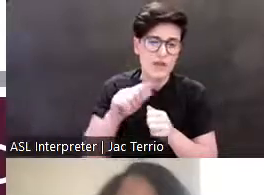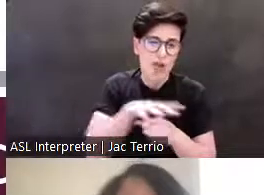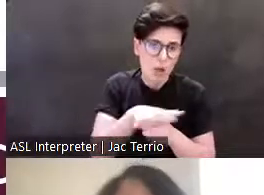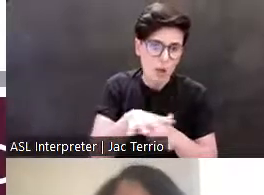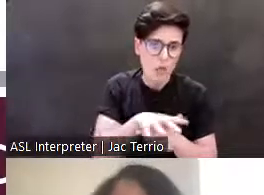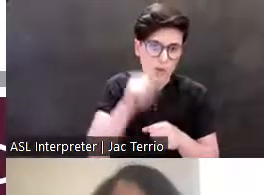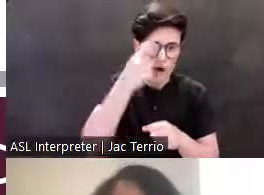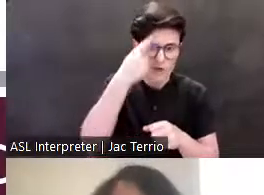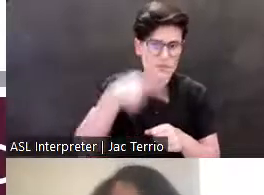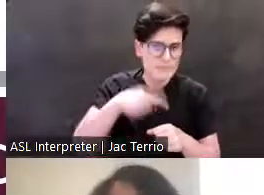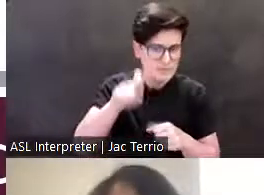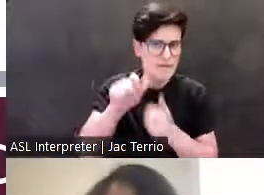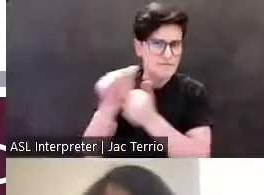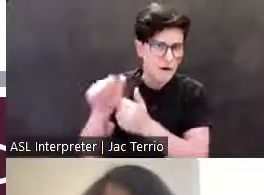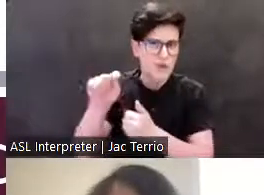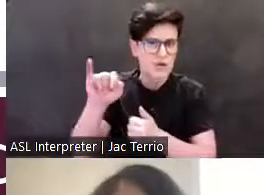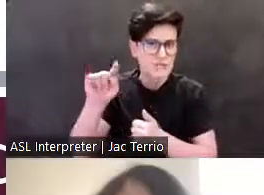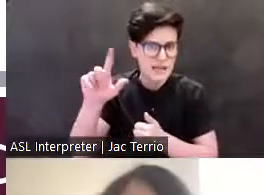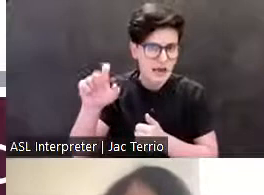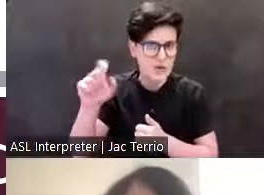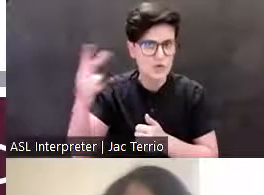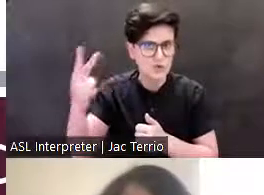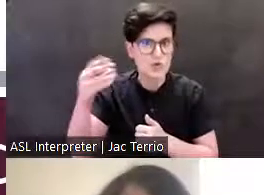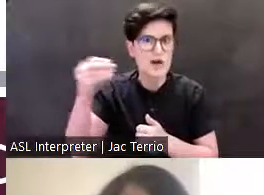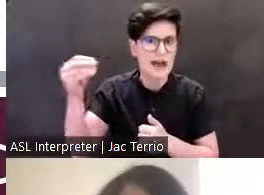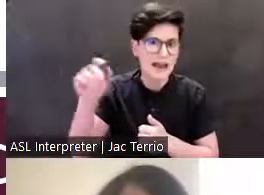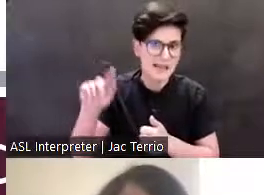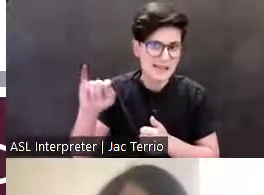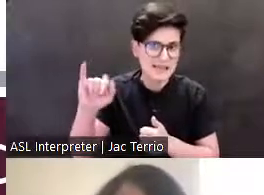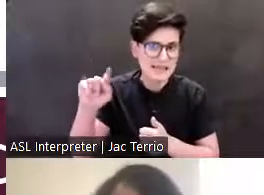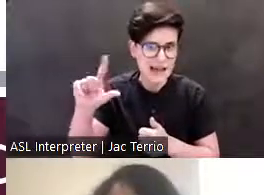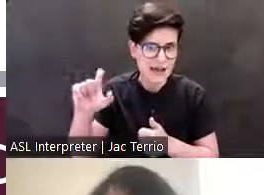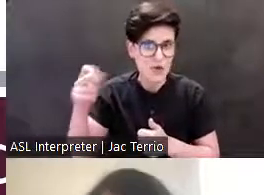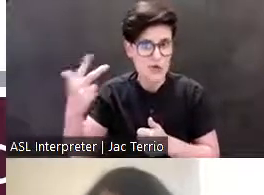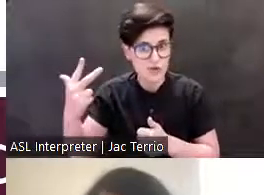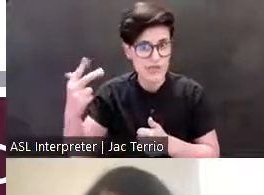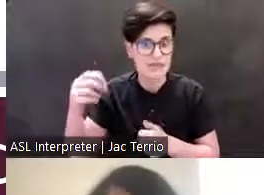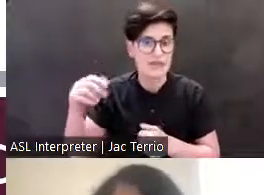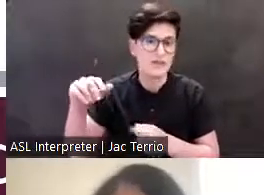There is also under title III with the Americans with disabilities act, private housing providers